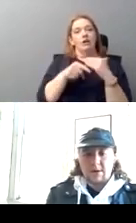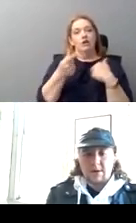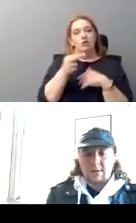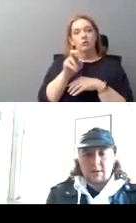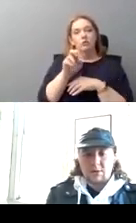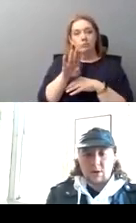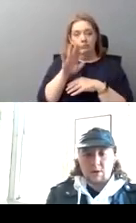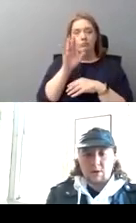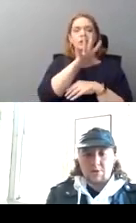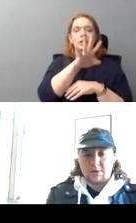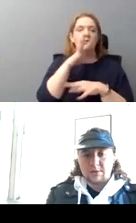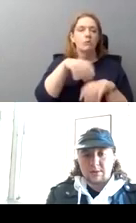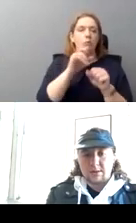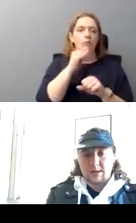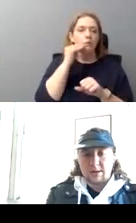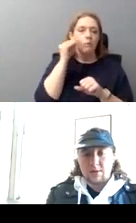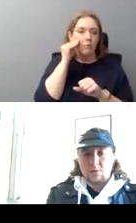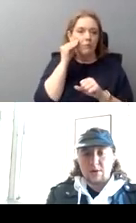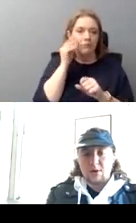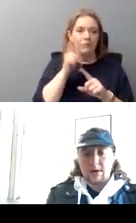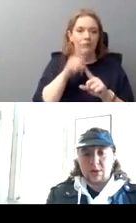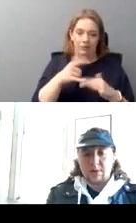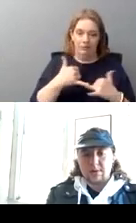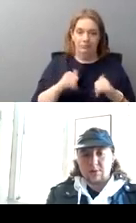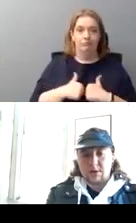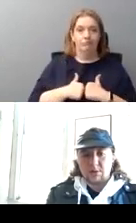fires that destroyed large portions of the city. We know these moments of structural